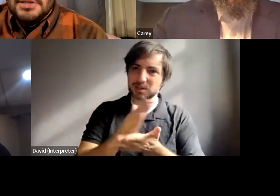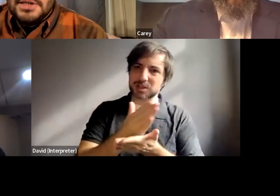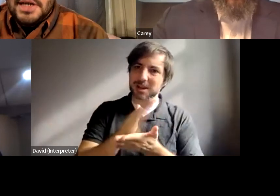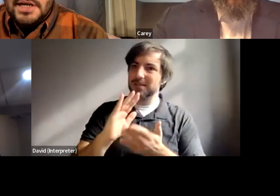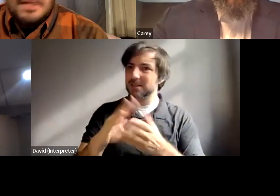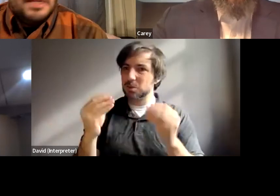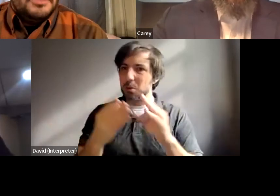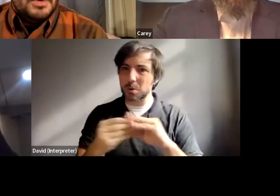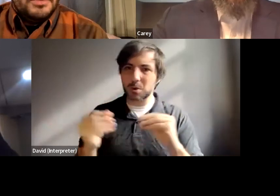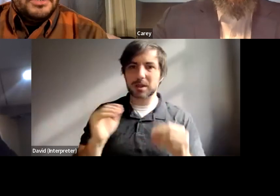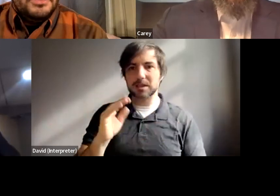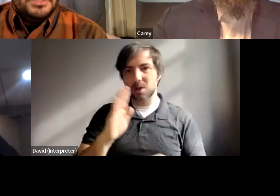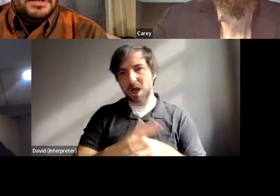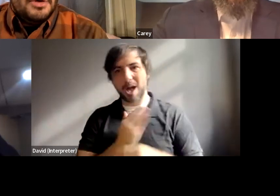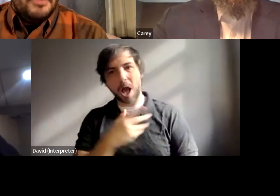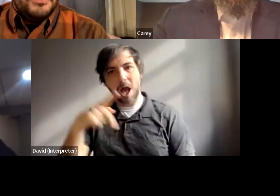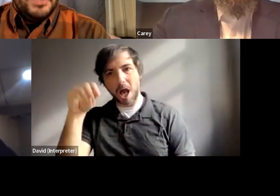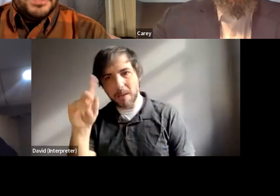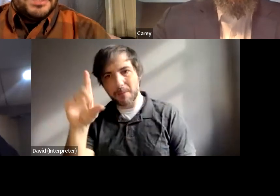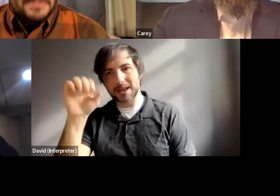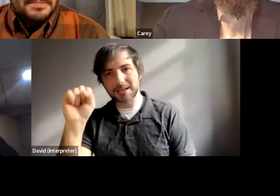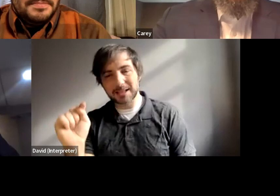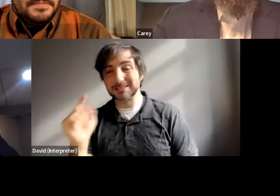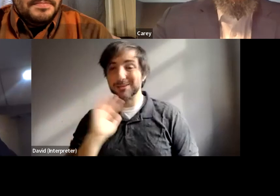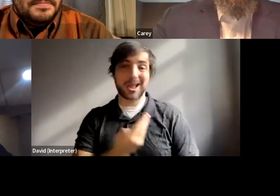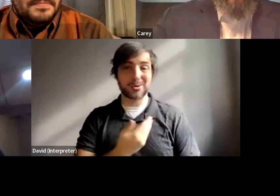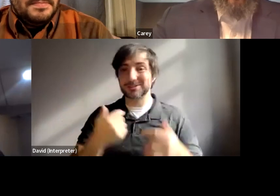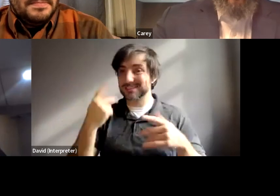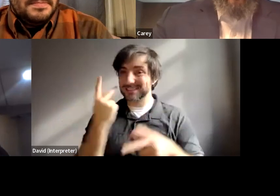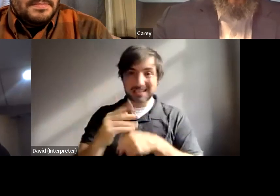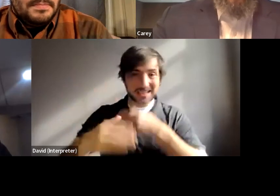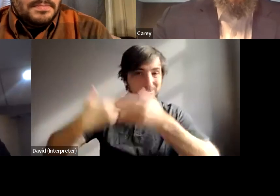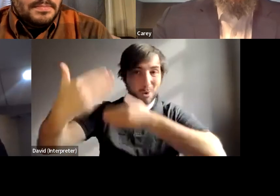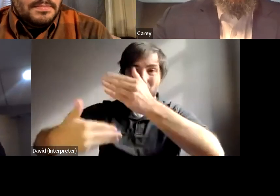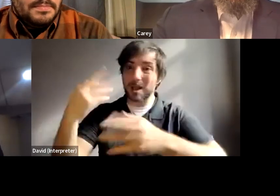Ours is keep doing what we are doing and hope for the best